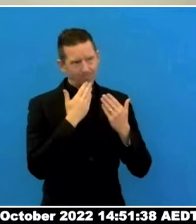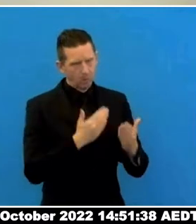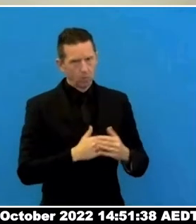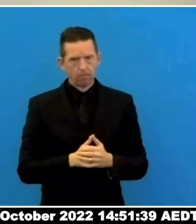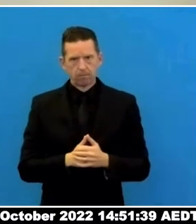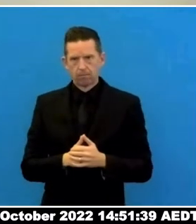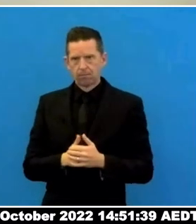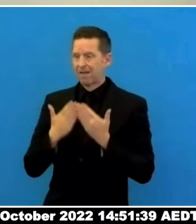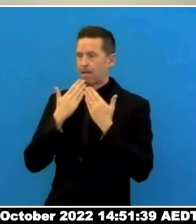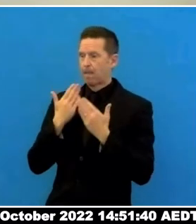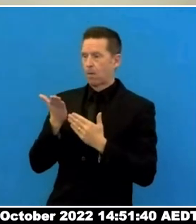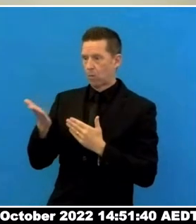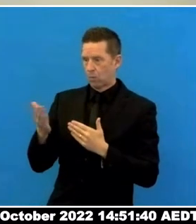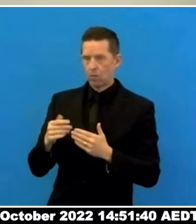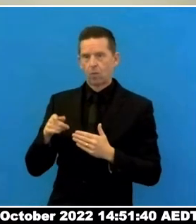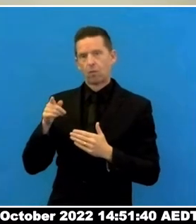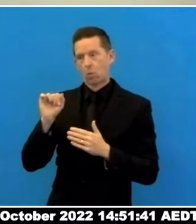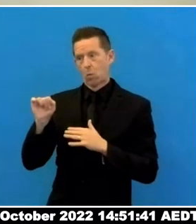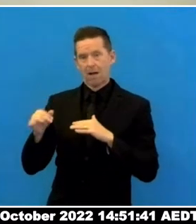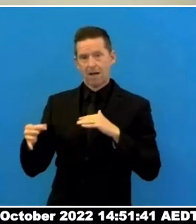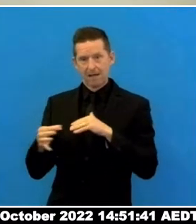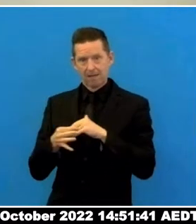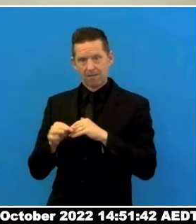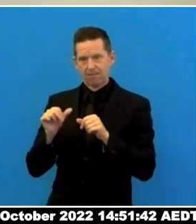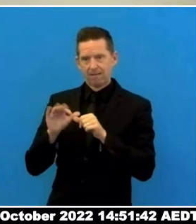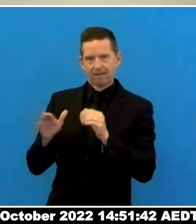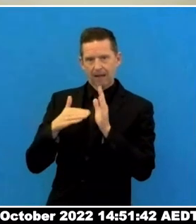And thank you to Mr ZA, who did an excellent job.